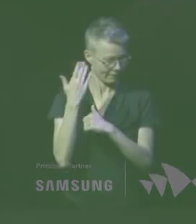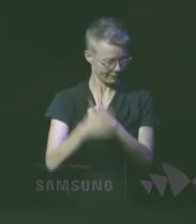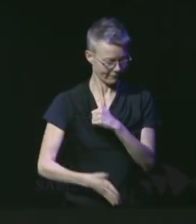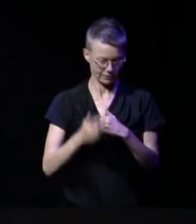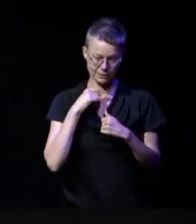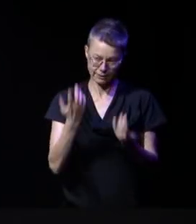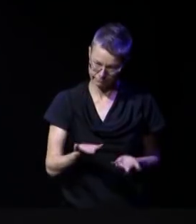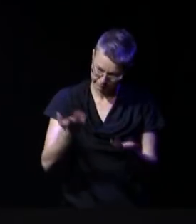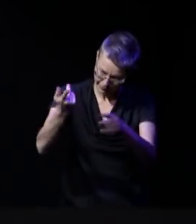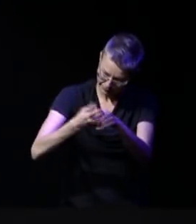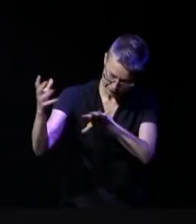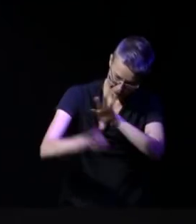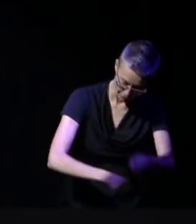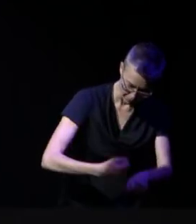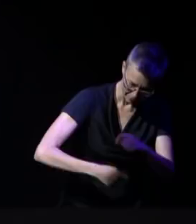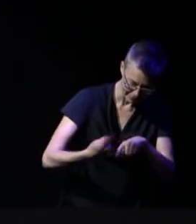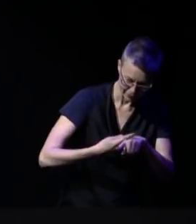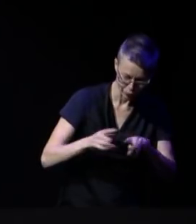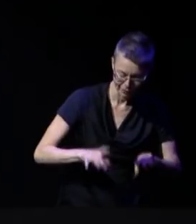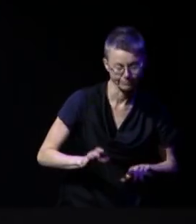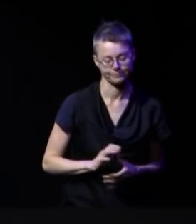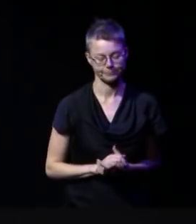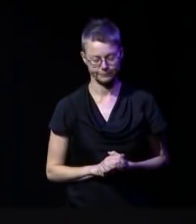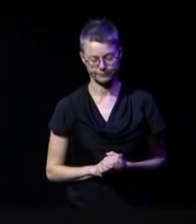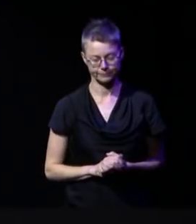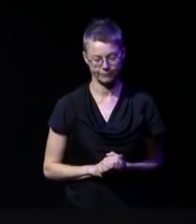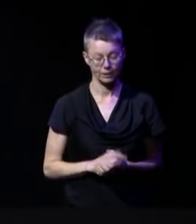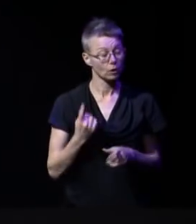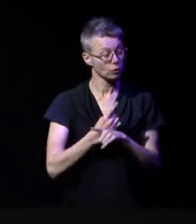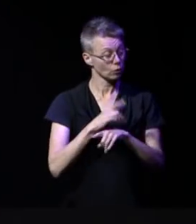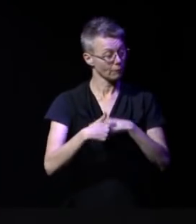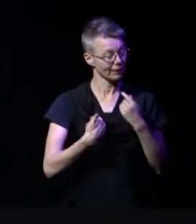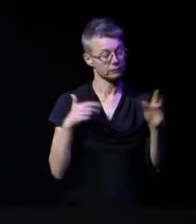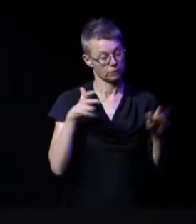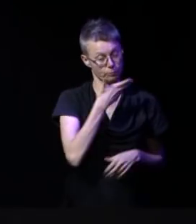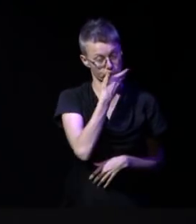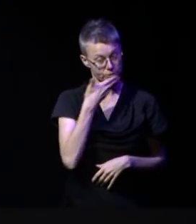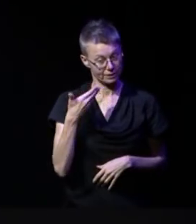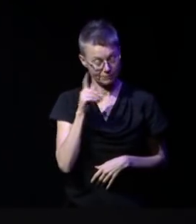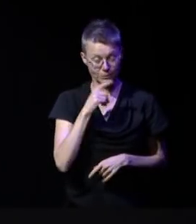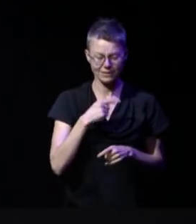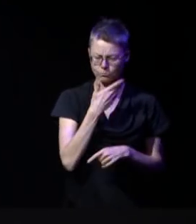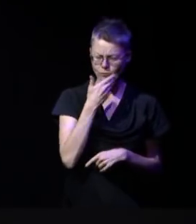We're here today to talk about beauty, which as we've all been told is in the eye of the beholder, is only skin deep, is fleeting.